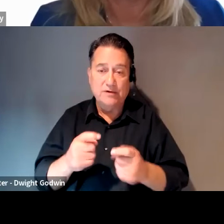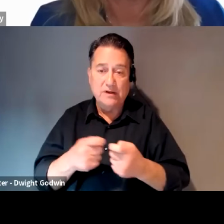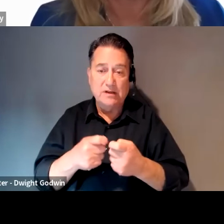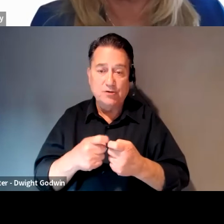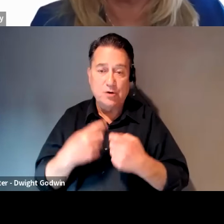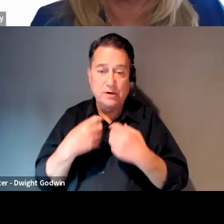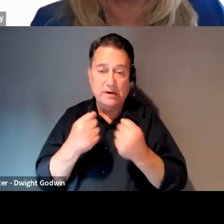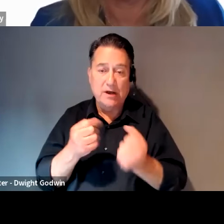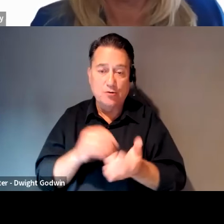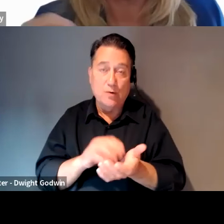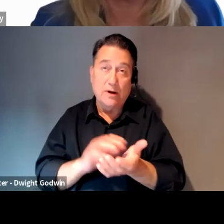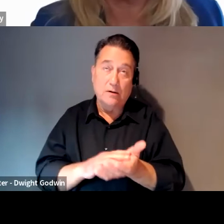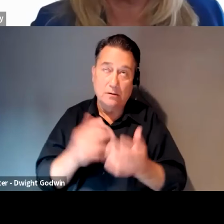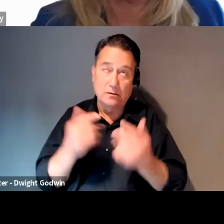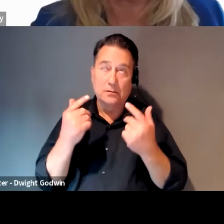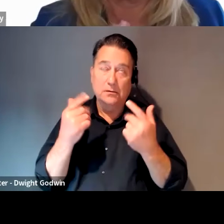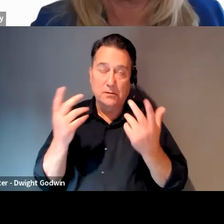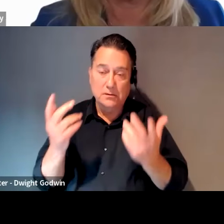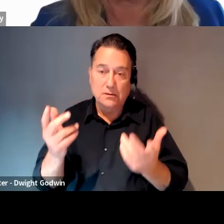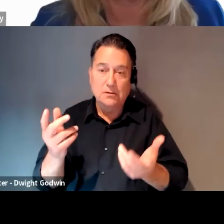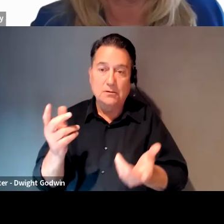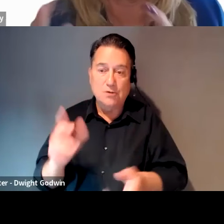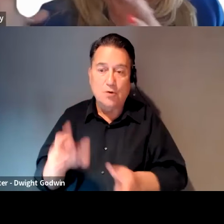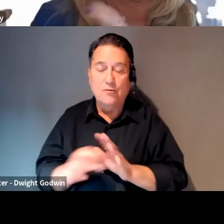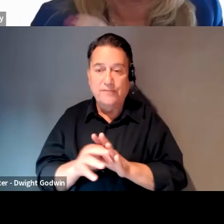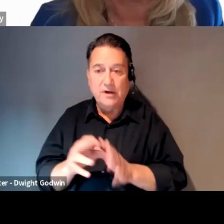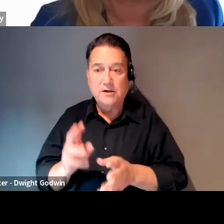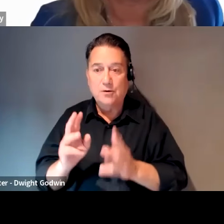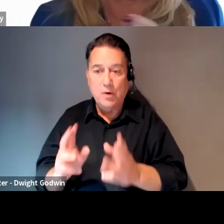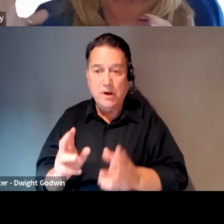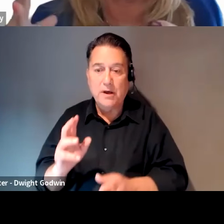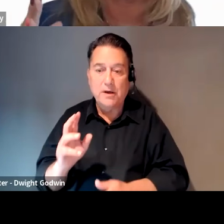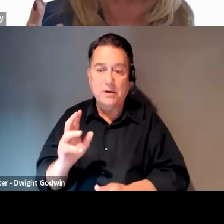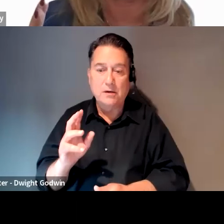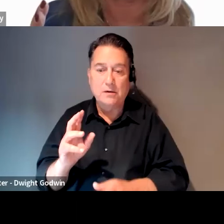And so finding a way of being able to utilize it